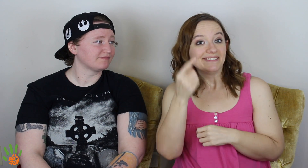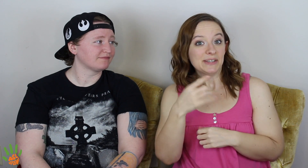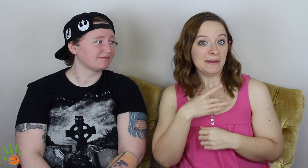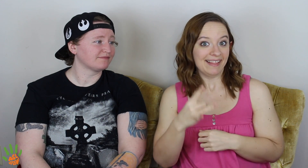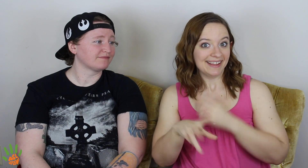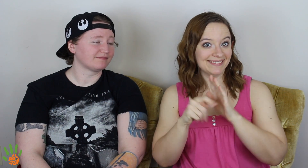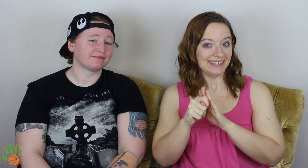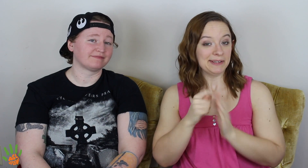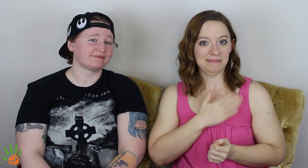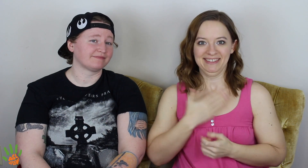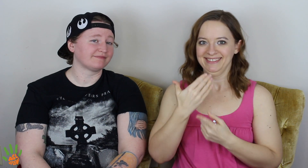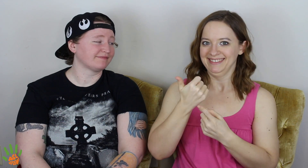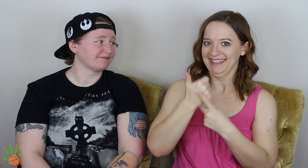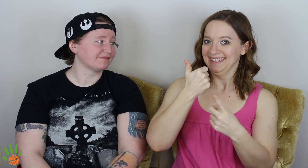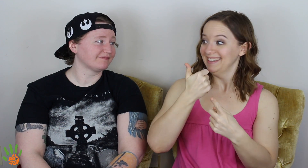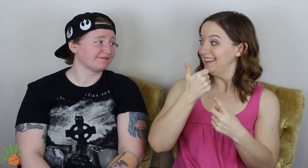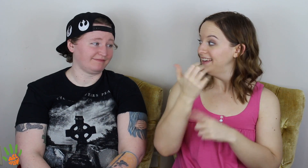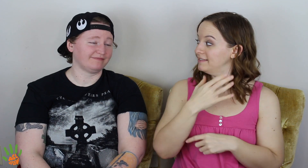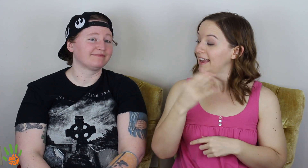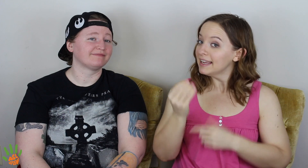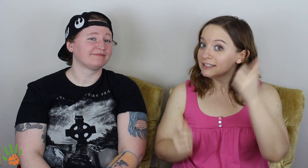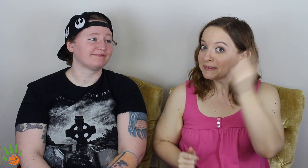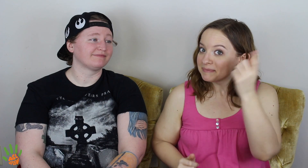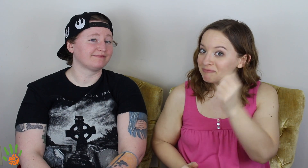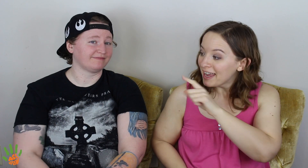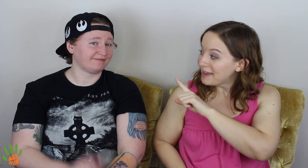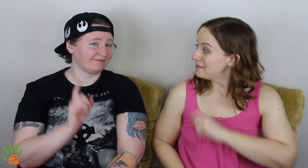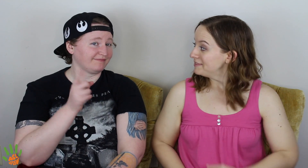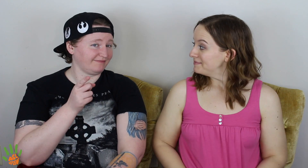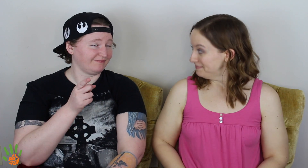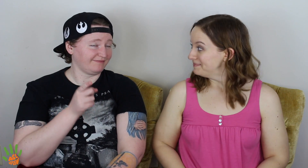But, if you liked this video please click LIKE and subscribe.